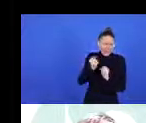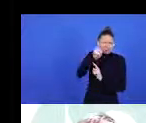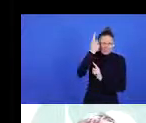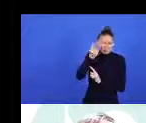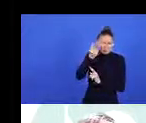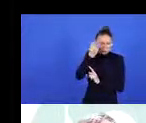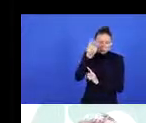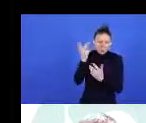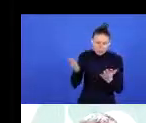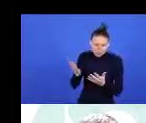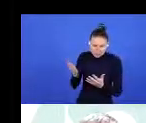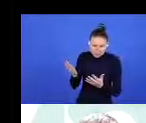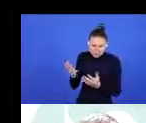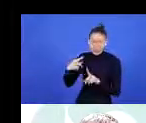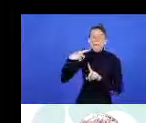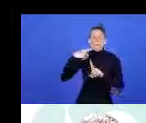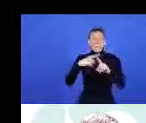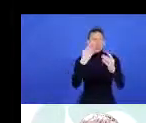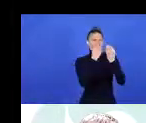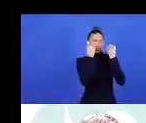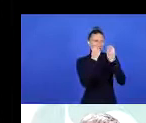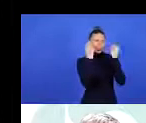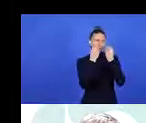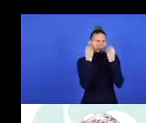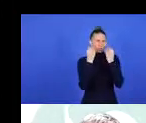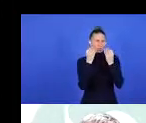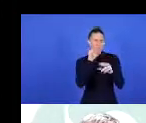training at home. In any case it is necessary to emphasize that the